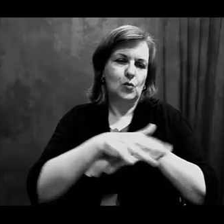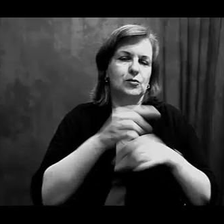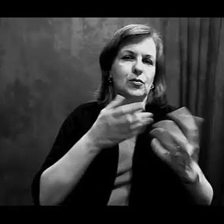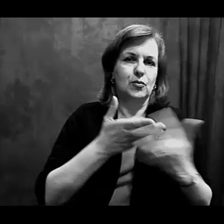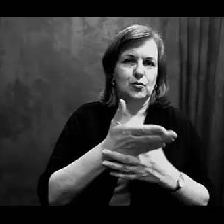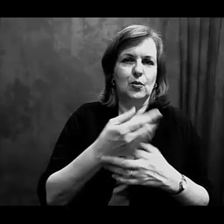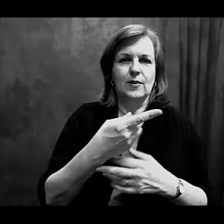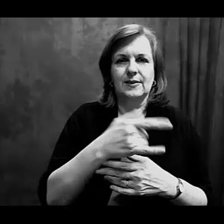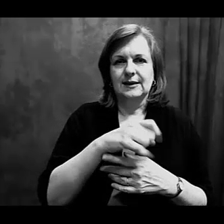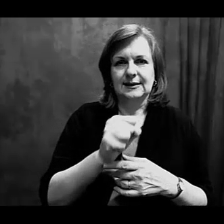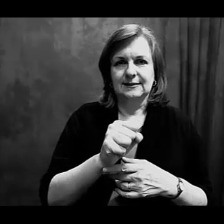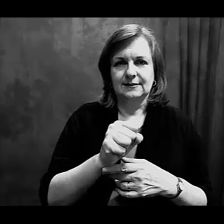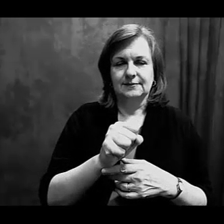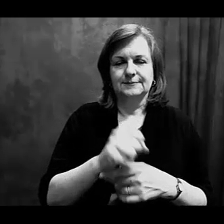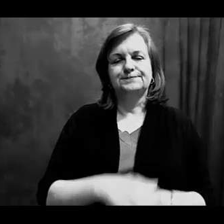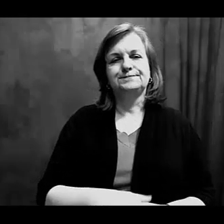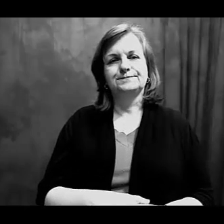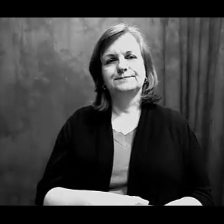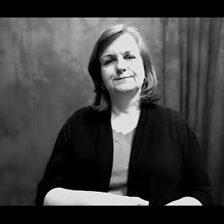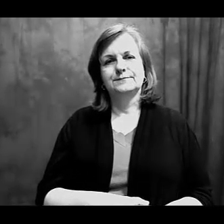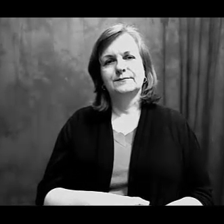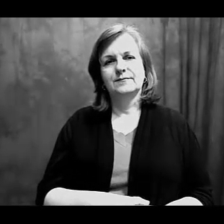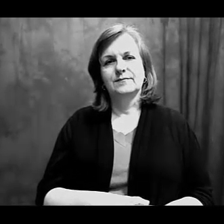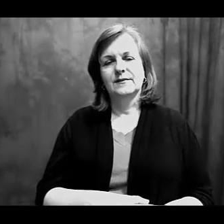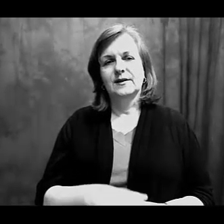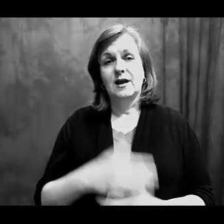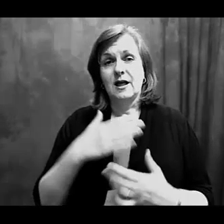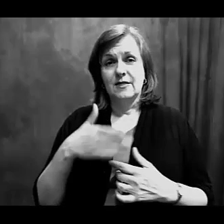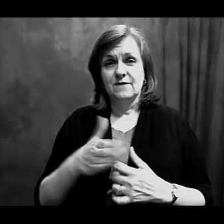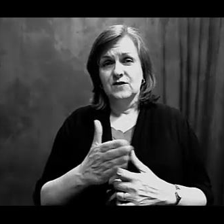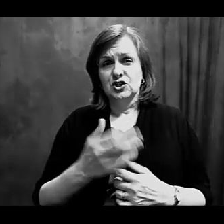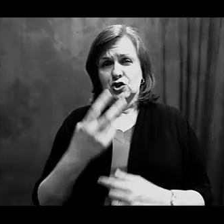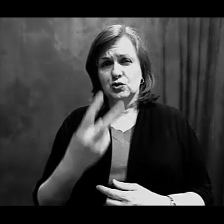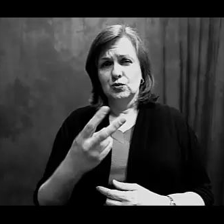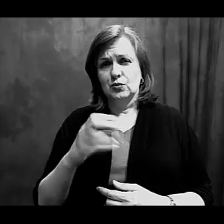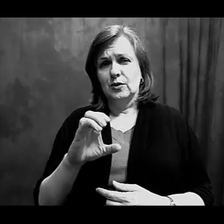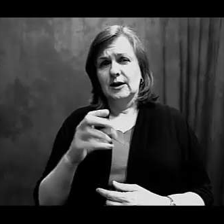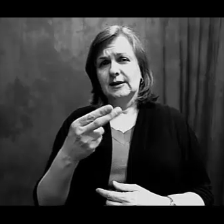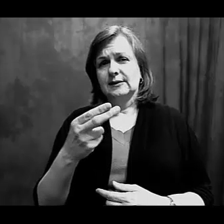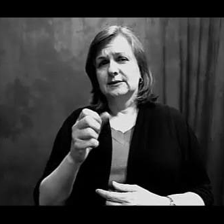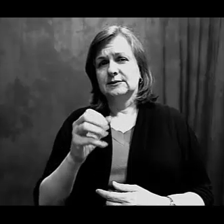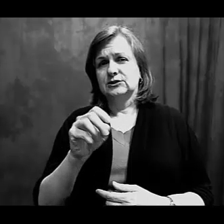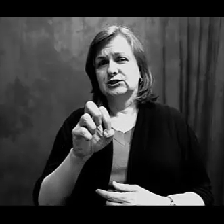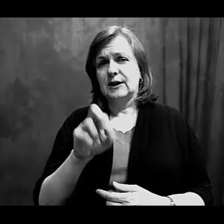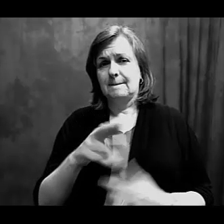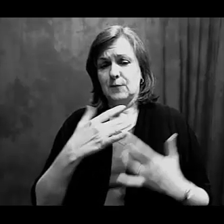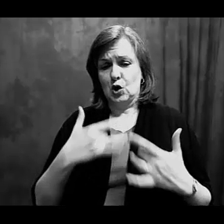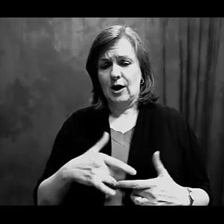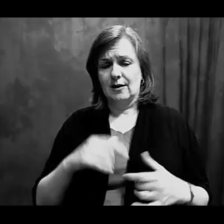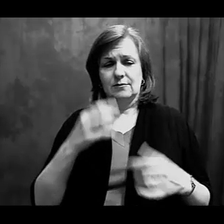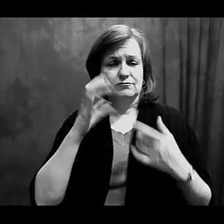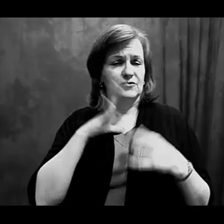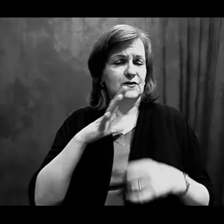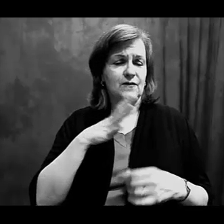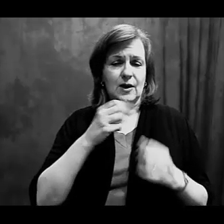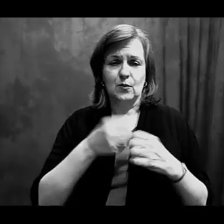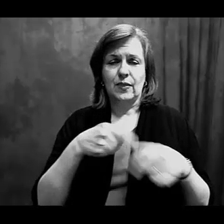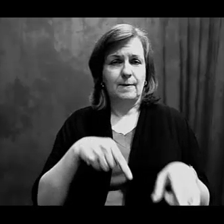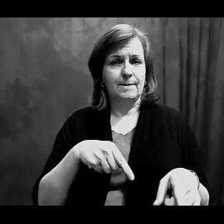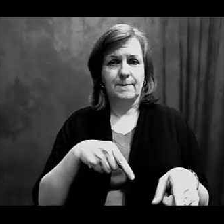this two chambered heart works fine for them as far as this exchange system because of the gills but when we get in to other